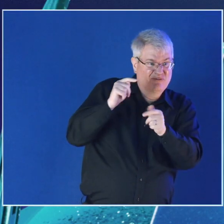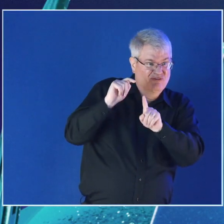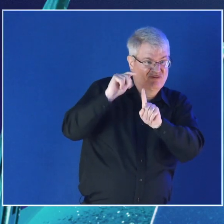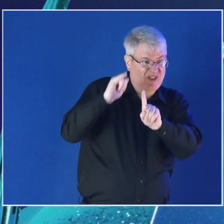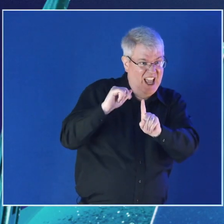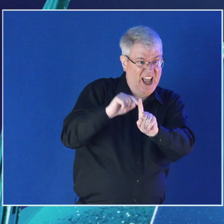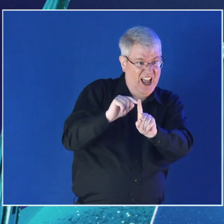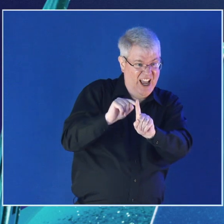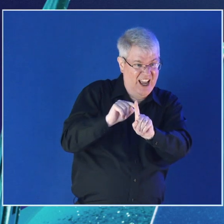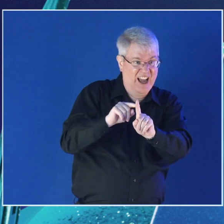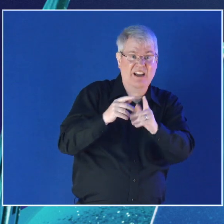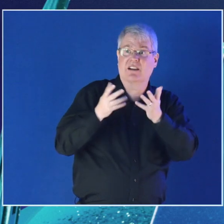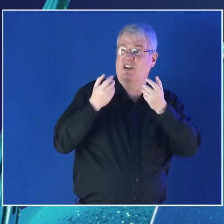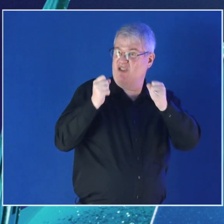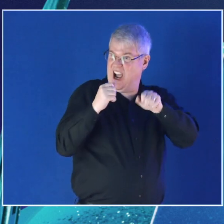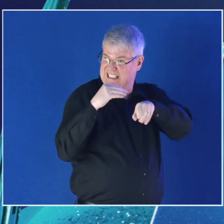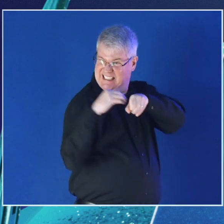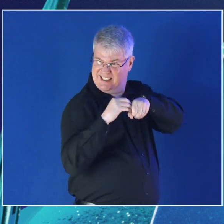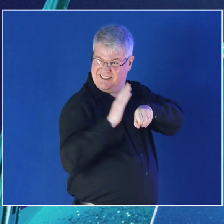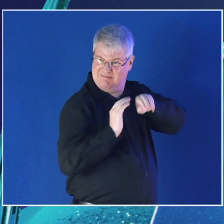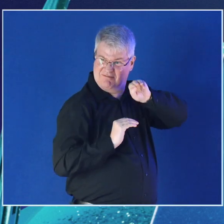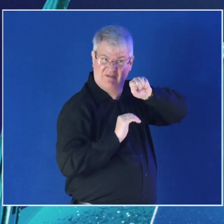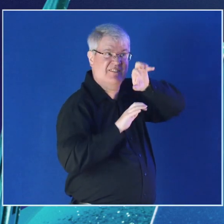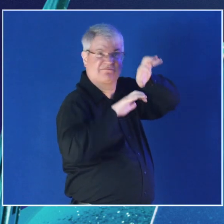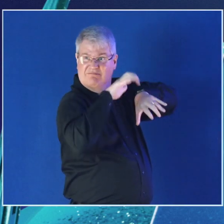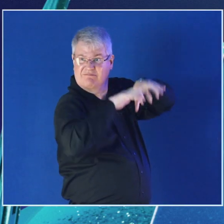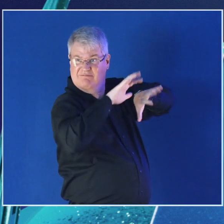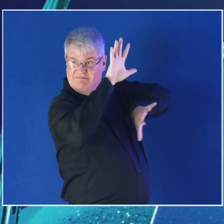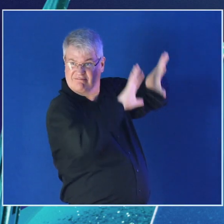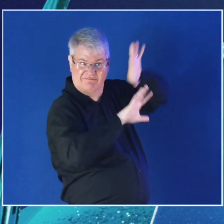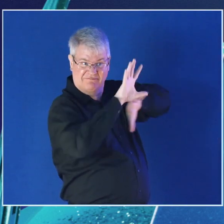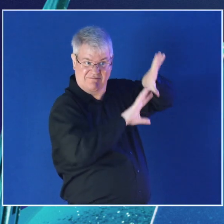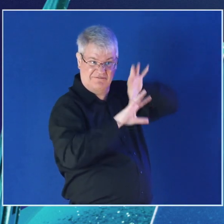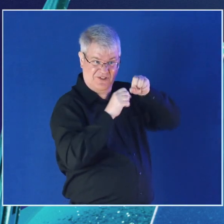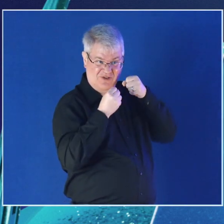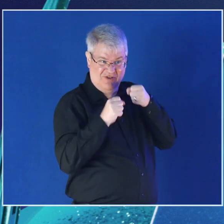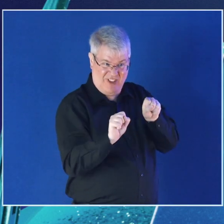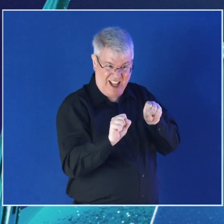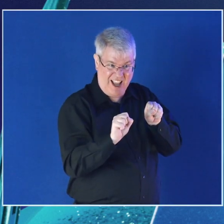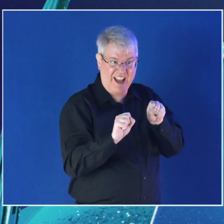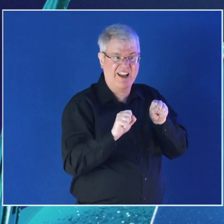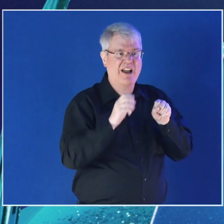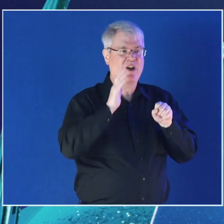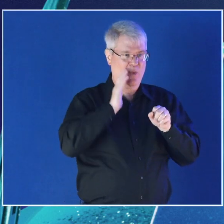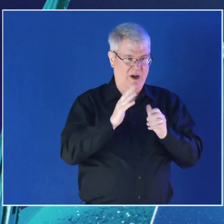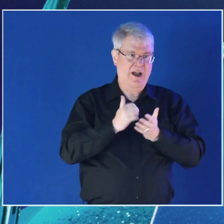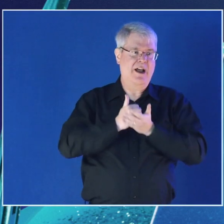Improvements in M365 apps, better performance, progress in Braille, and the addition